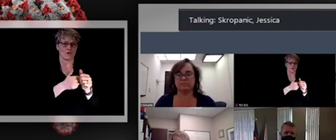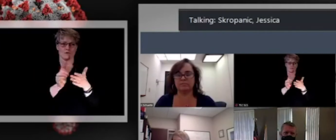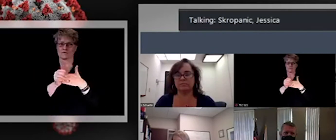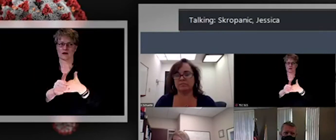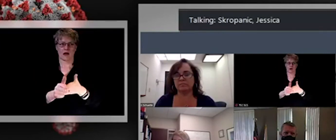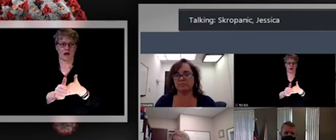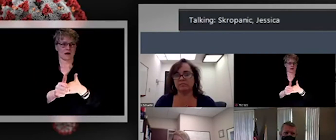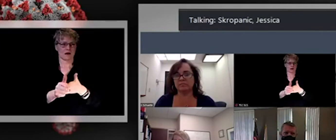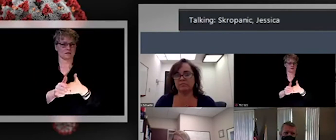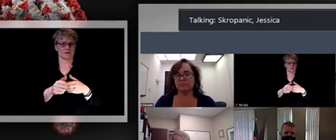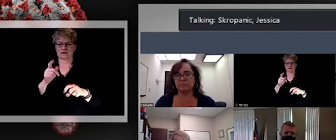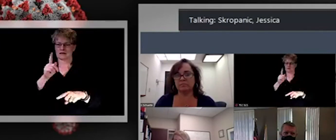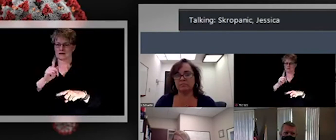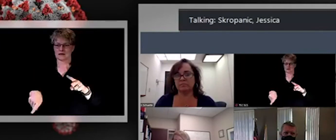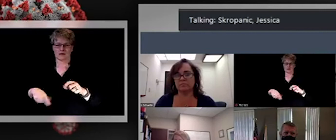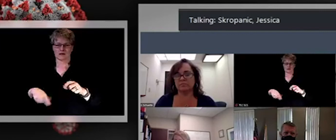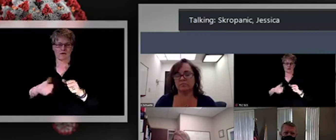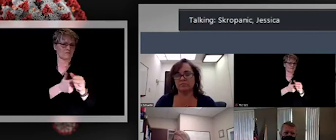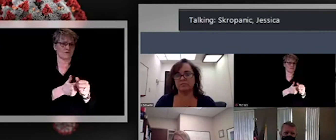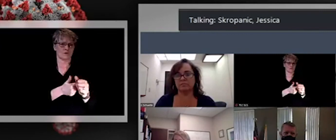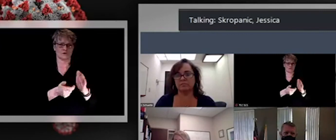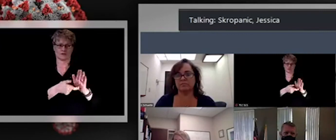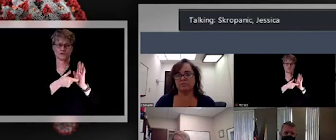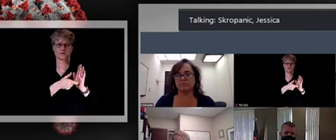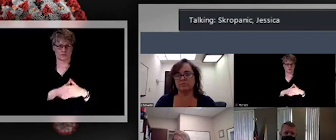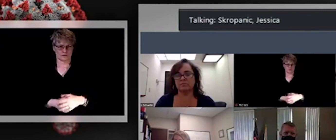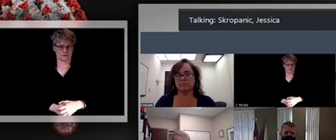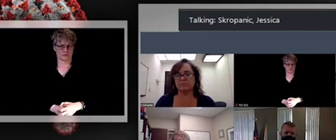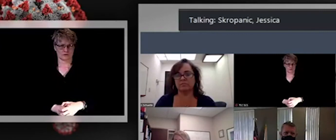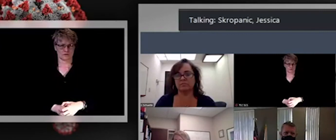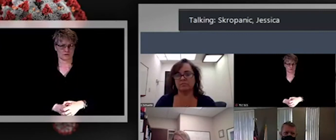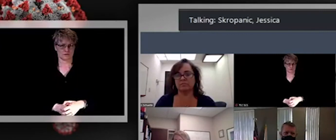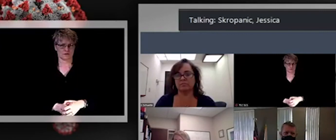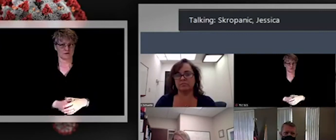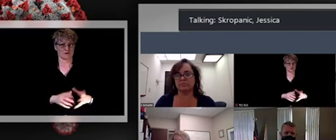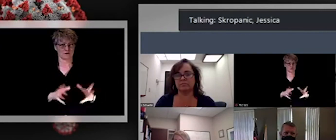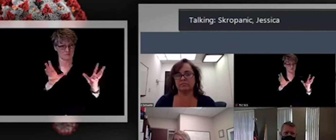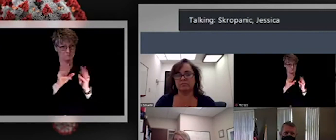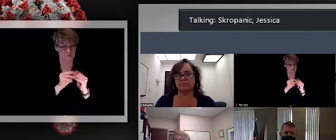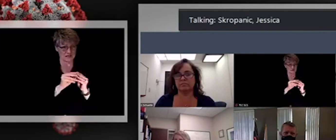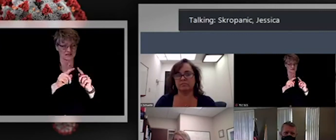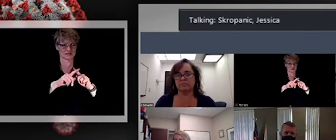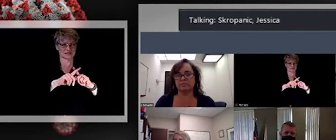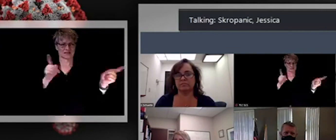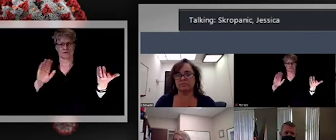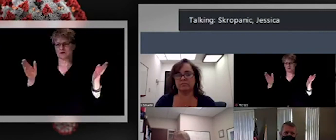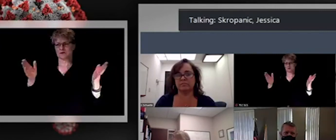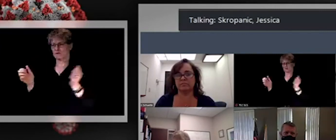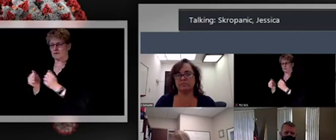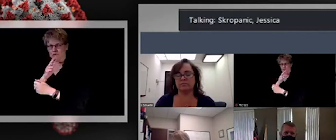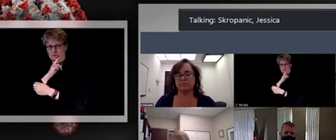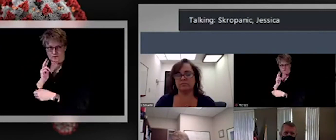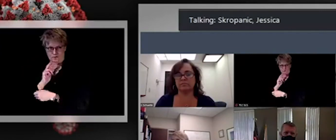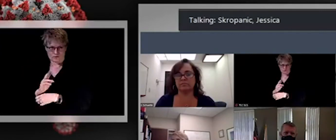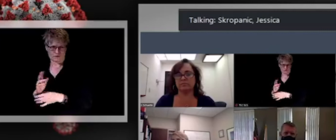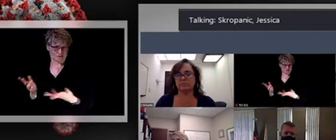the same way that restaurants and movie theaters can just logistically do, correct? I just